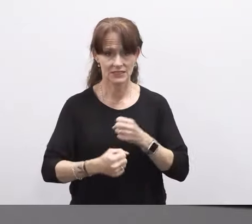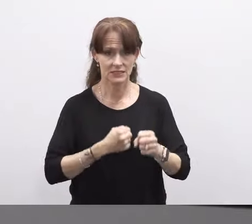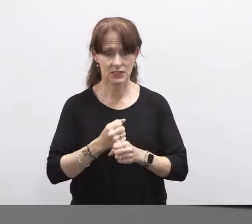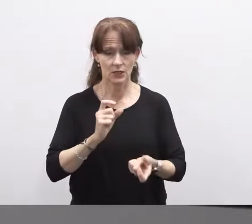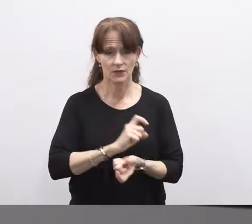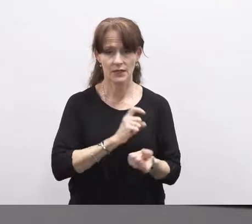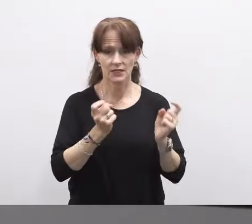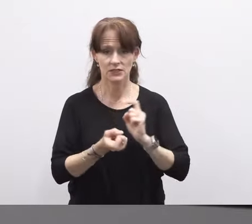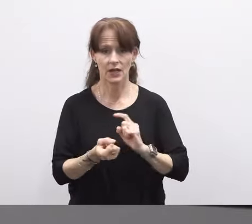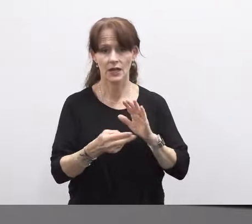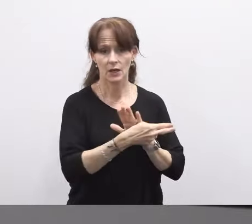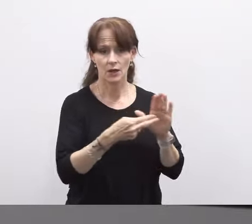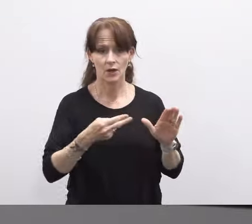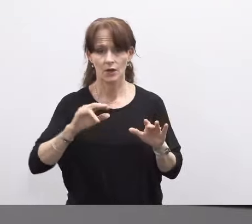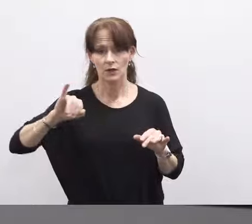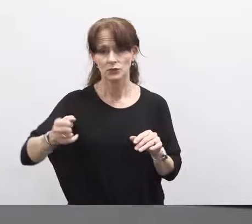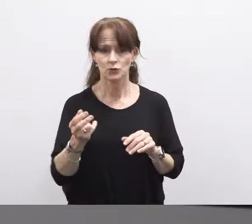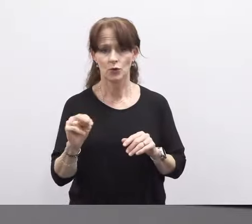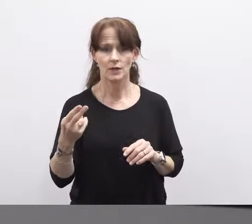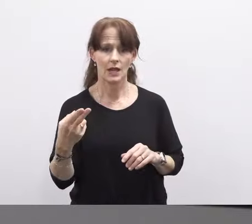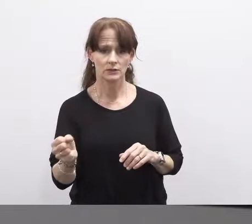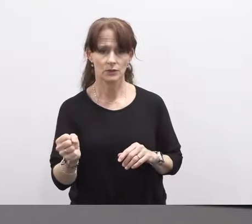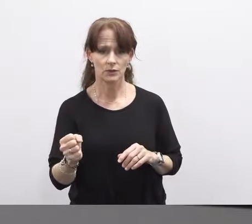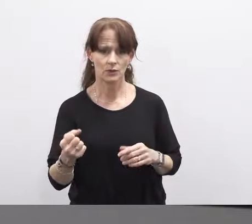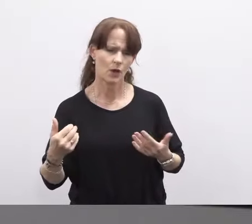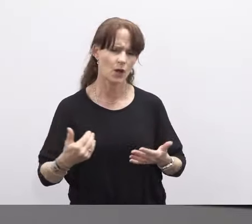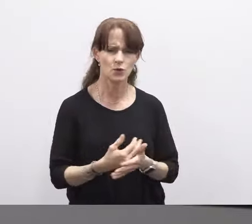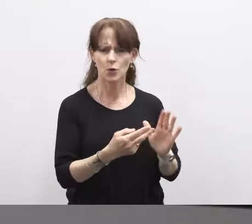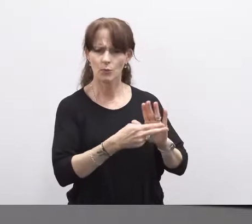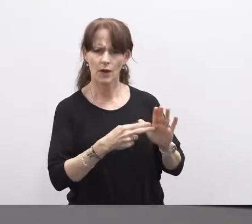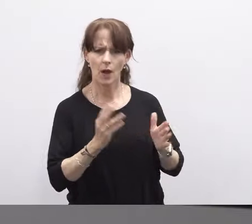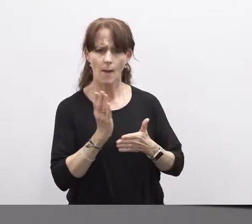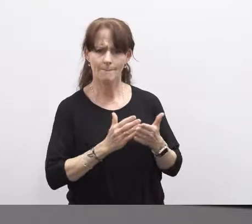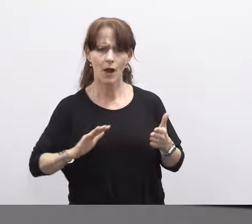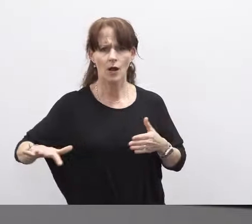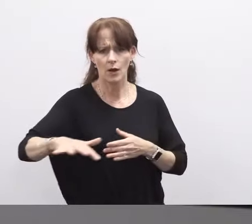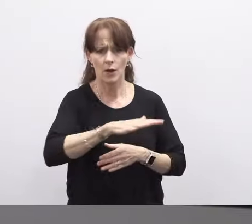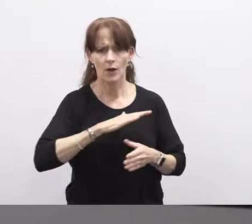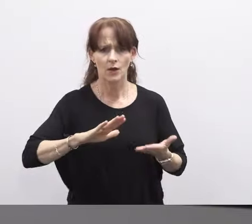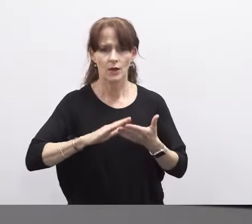in reputation of Jordan High School. There's a rebranding of our part of the city go uptown.